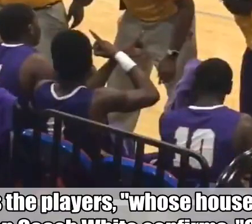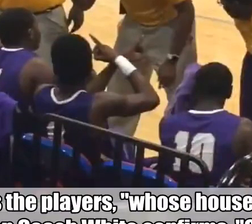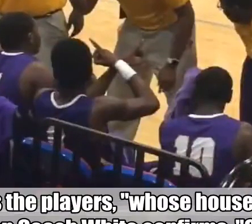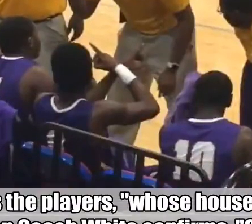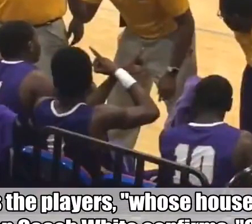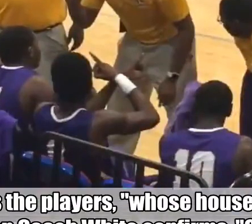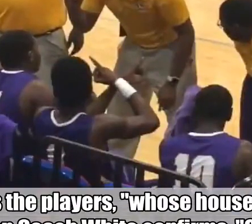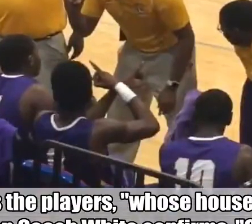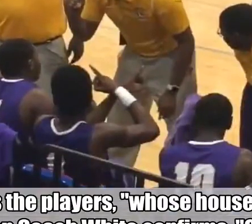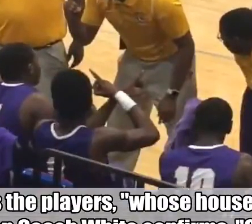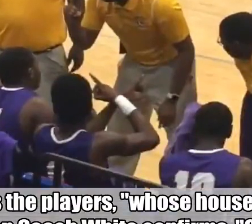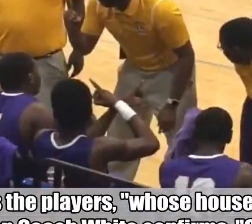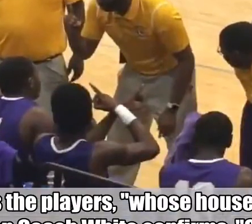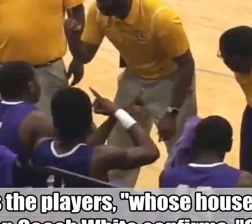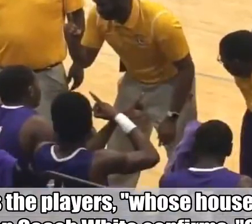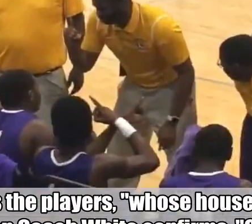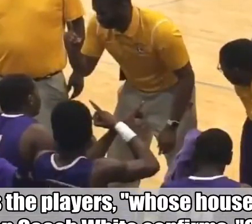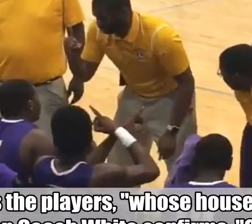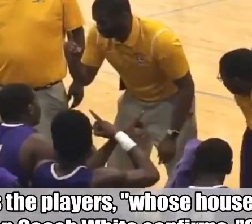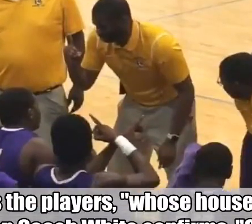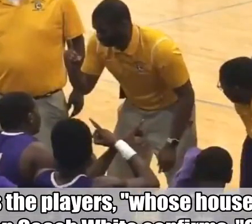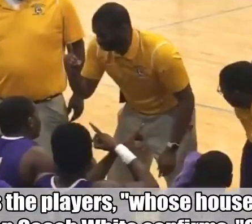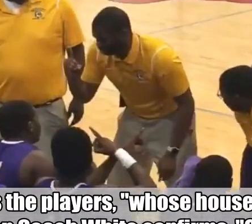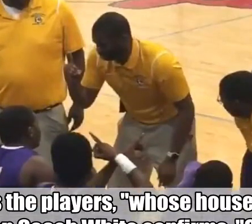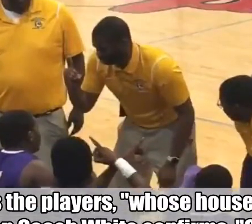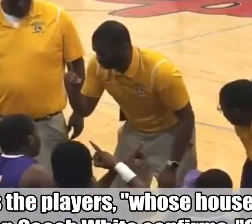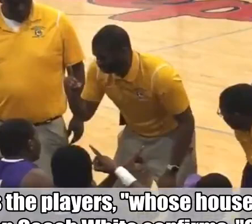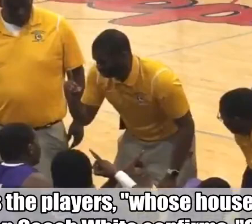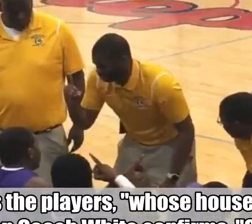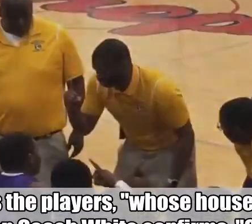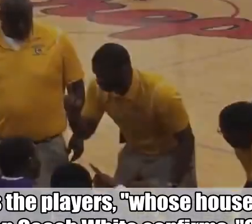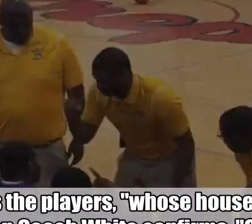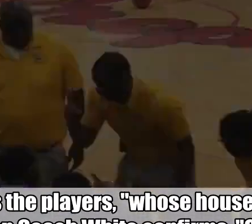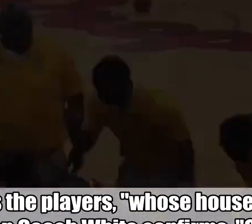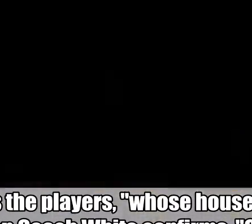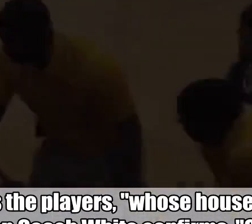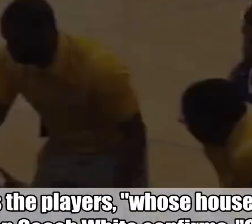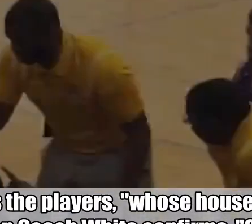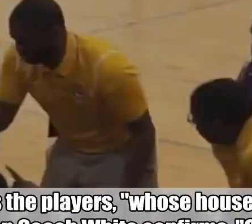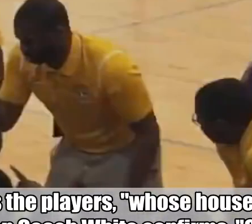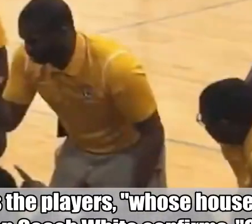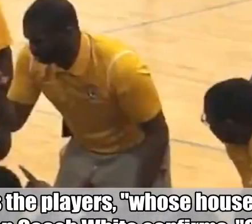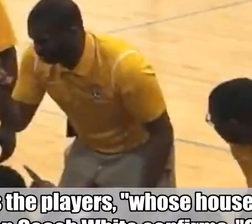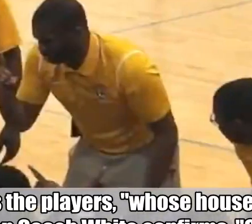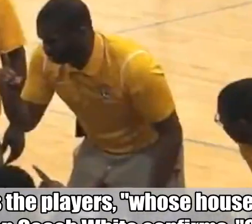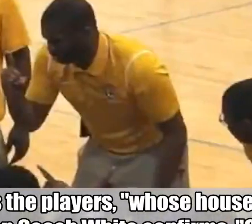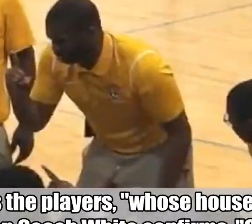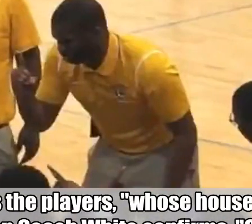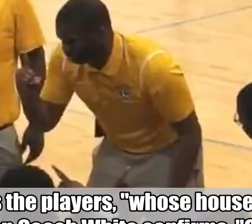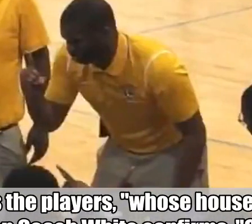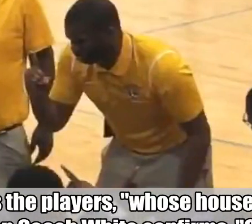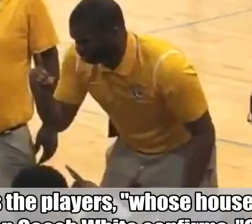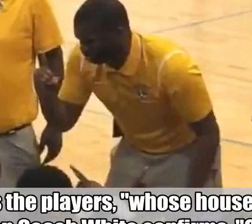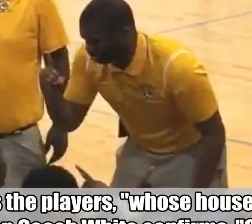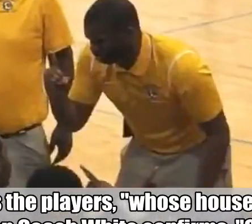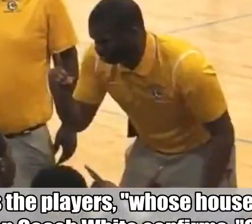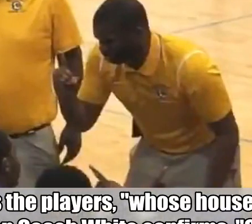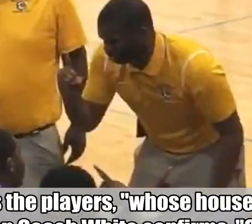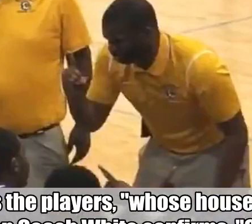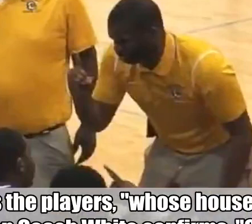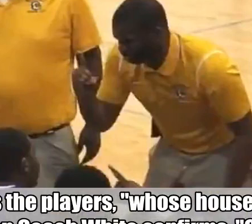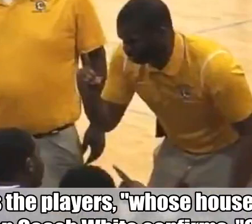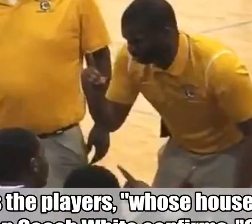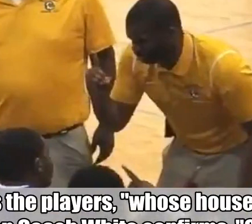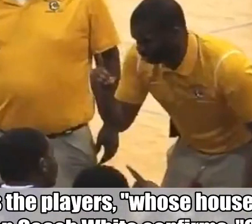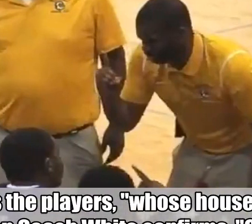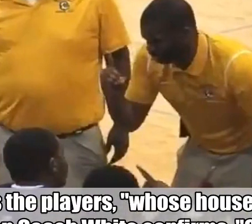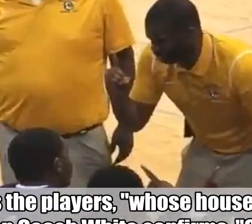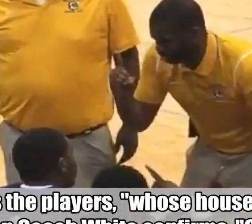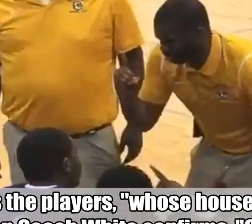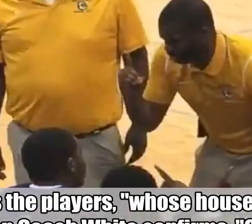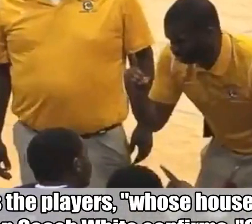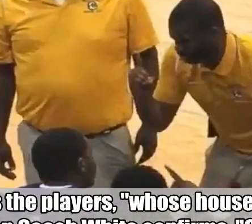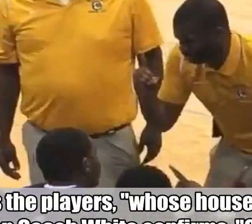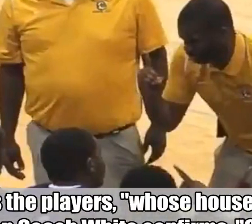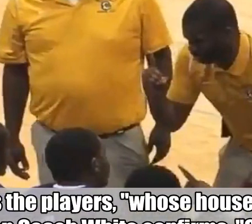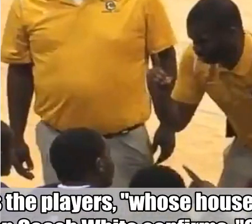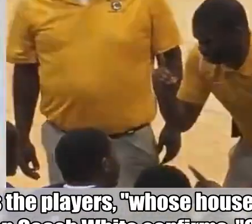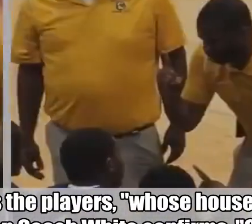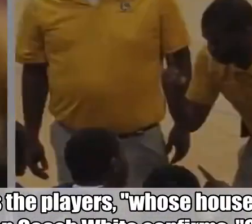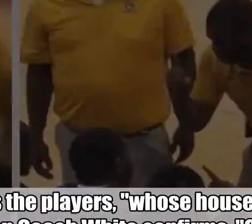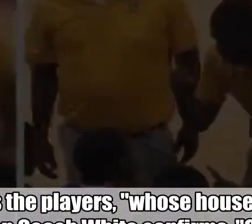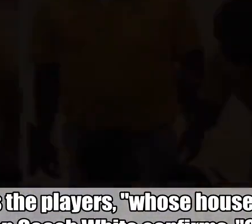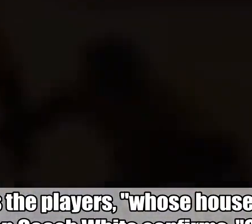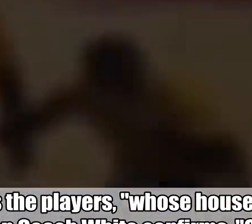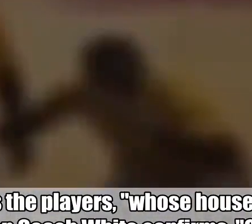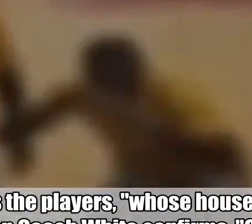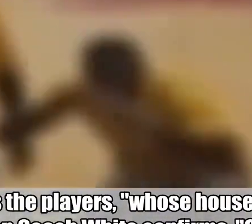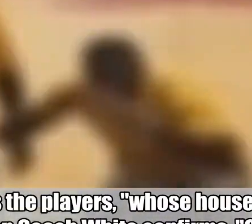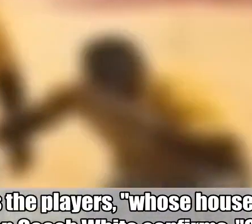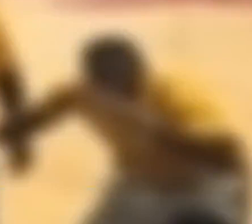Later, White asks the players, "whose house?" The players respond, "ours!" And then Coach White confirms, "Ours! Let’s Go!" Wendy Rogers, the superintendent of Mississippi Schools for the Blind and the Deaf said the school extremely proud of our coaches and all the dedication they give to the student athletes